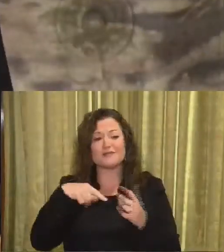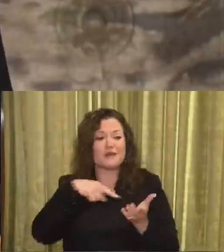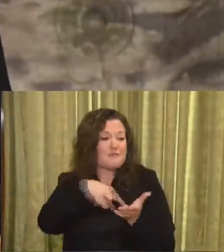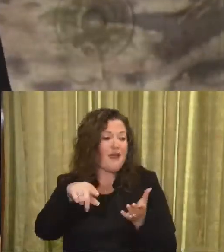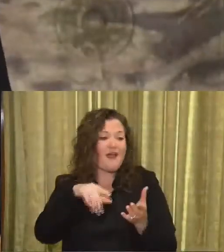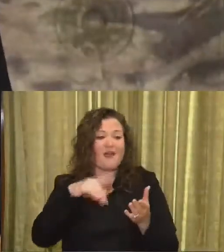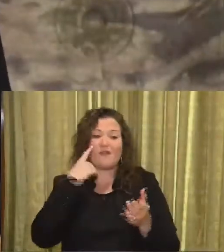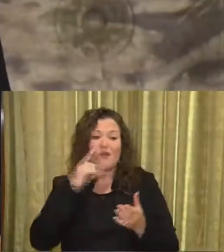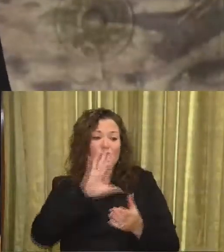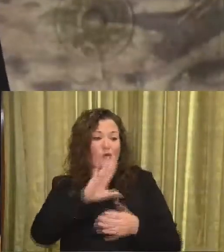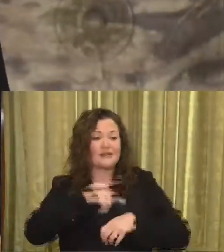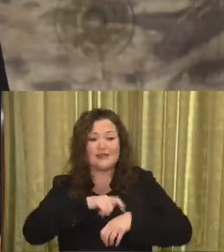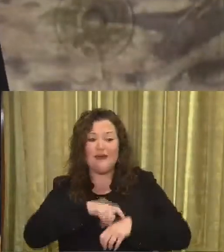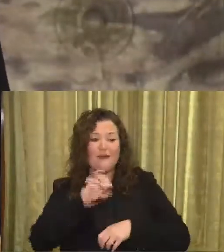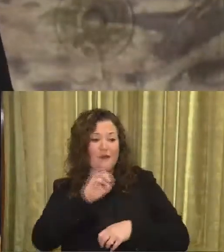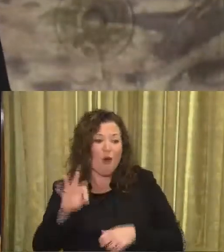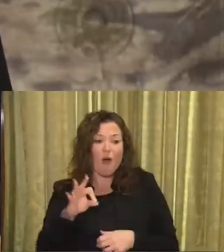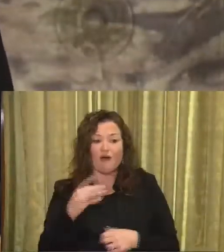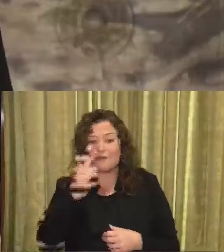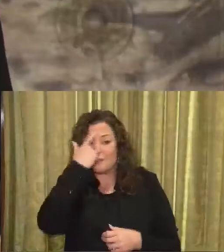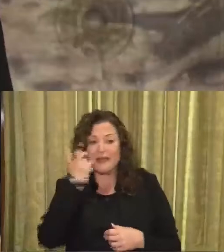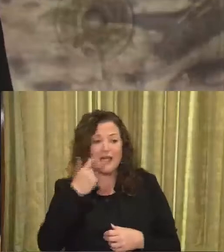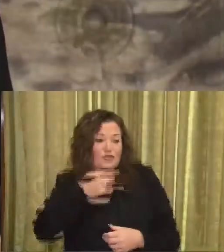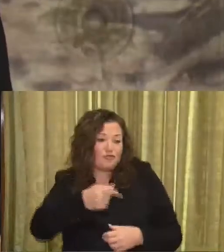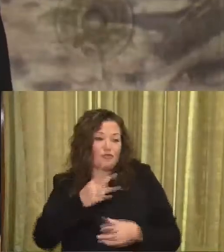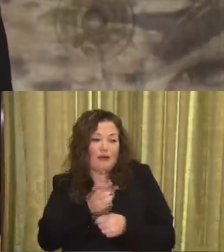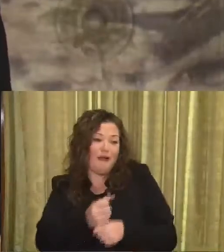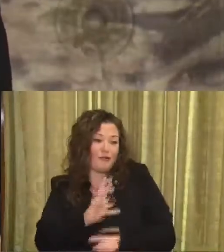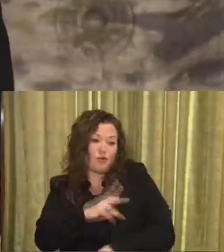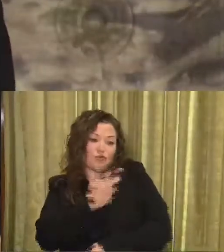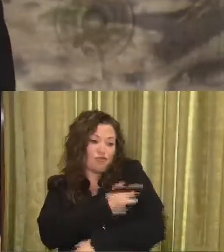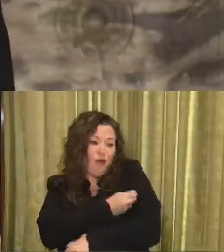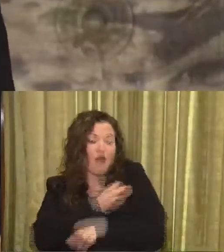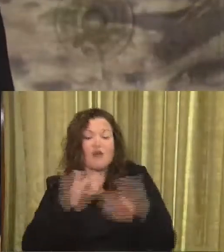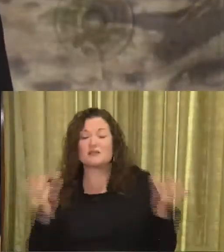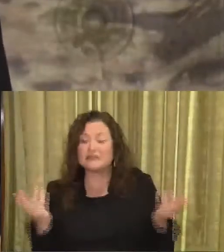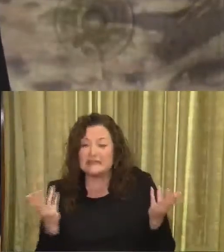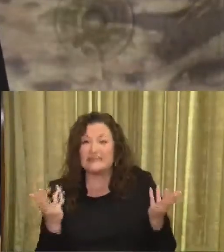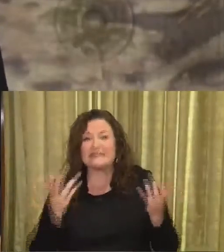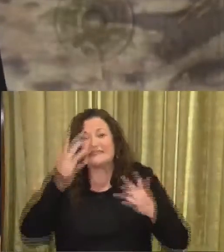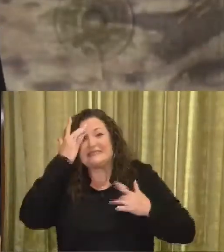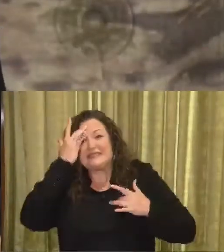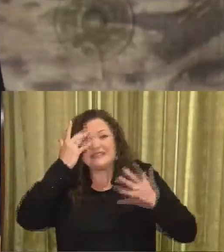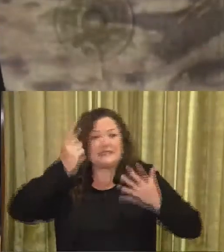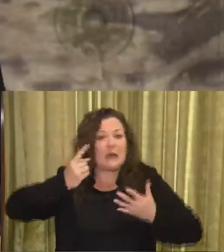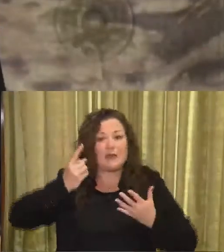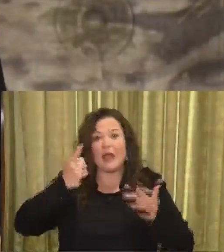results as it comes as a result. Time off that results from taking the shots,